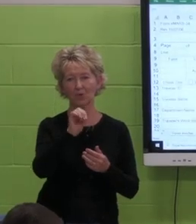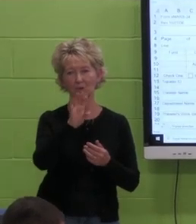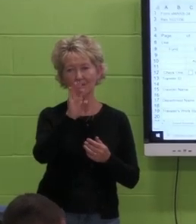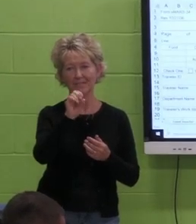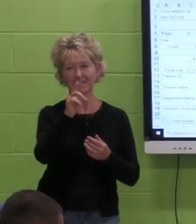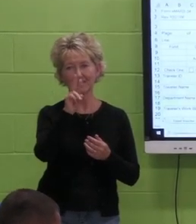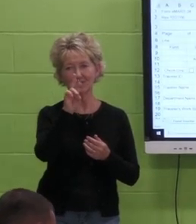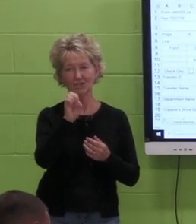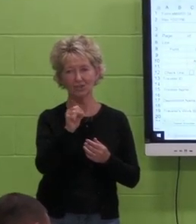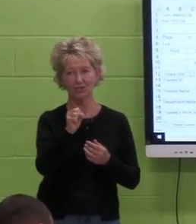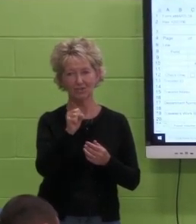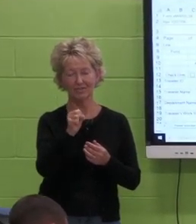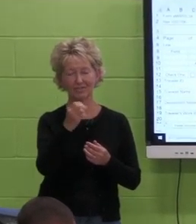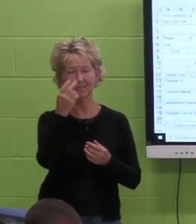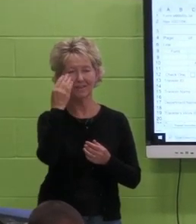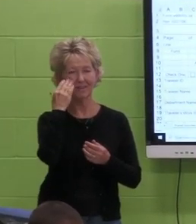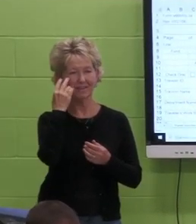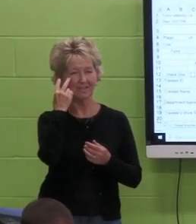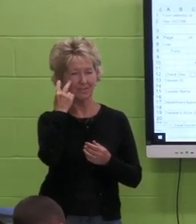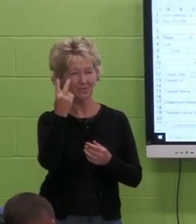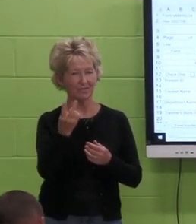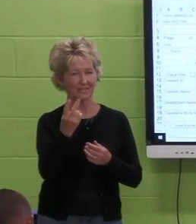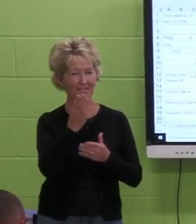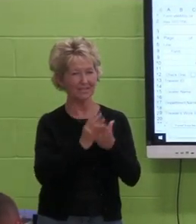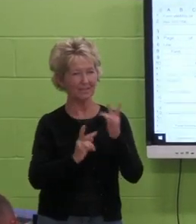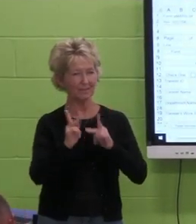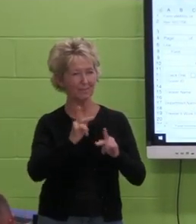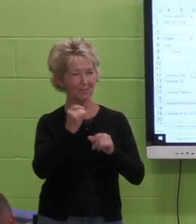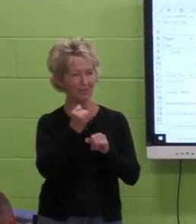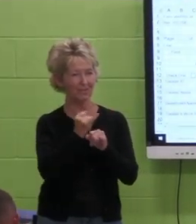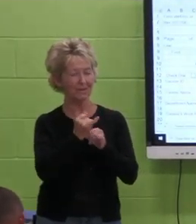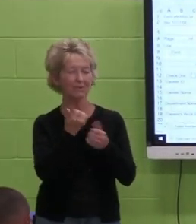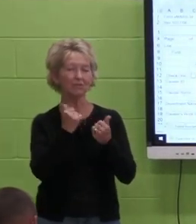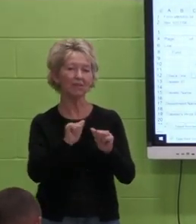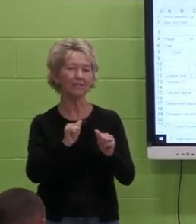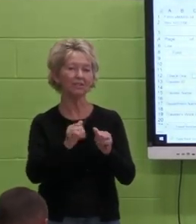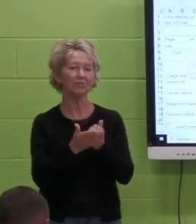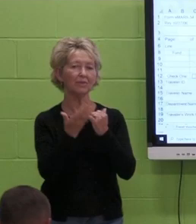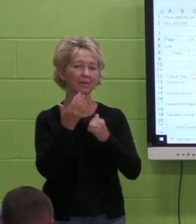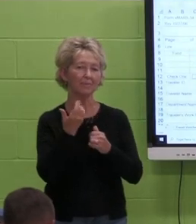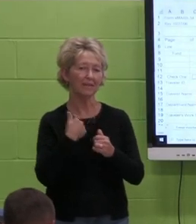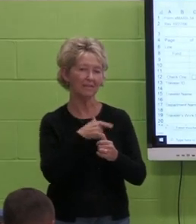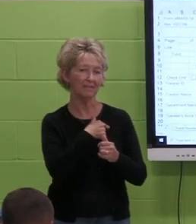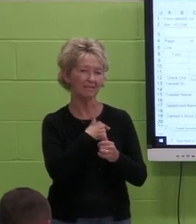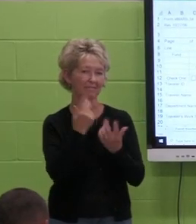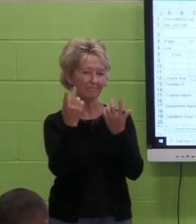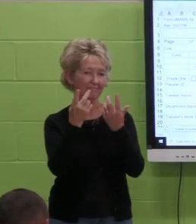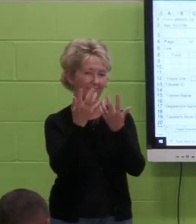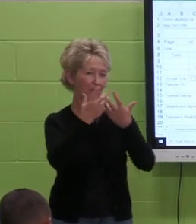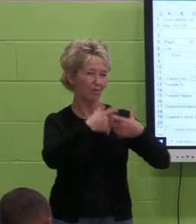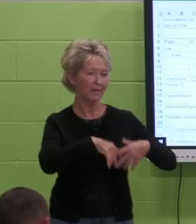trying to help us out some details with travel and expenses and figuring out how